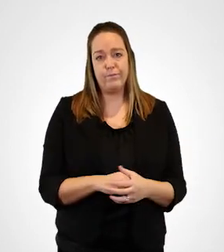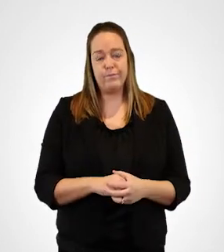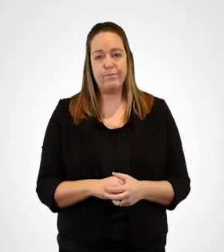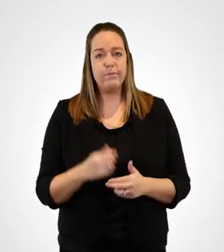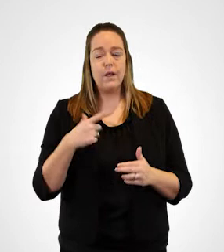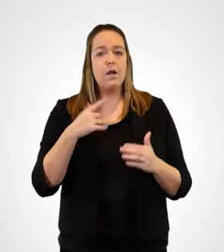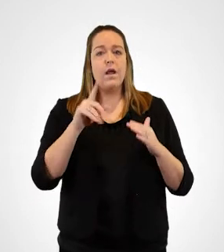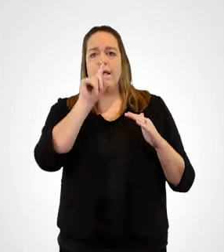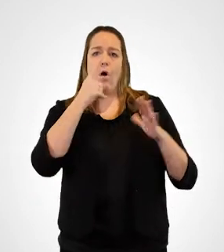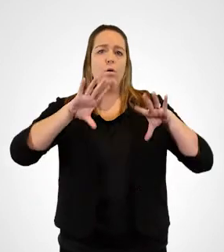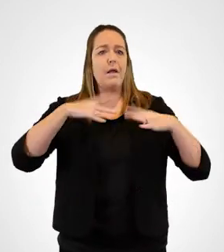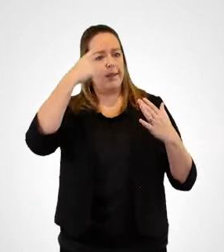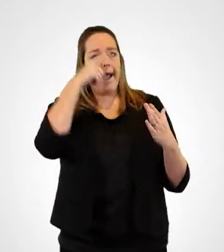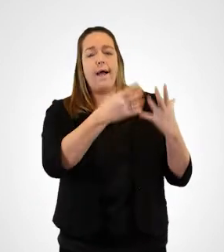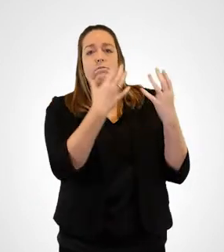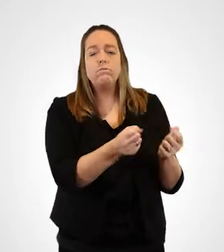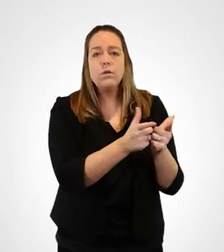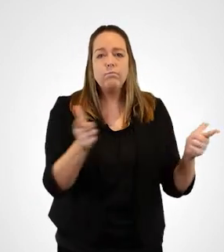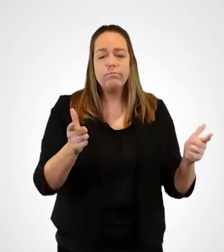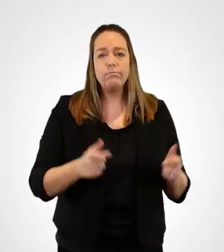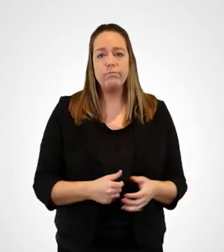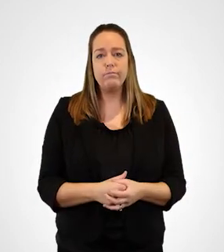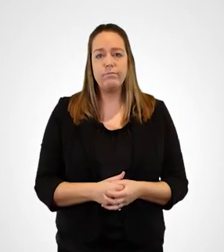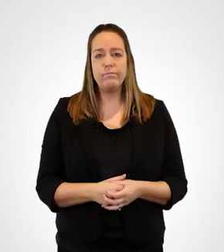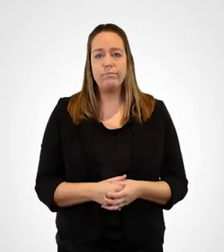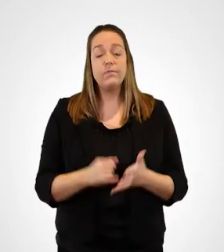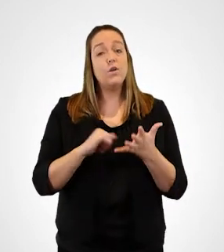because we can't take their language skills for granted.